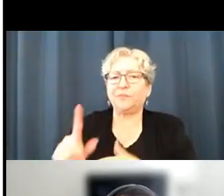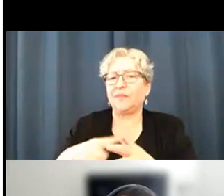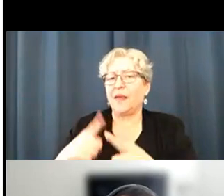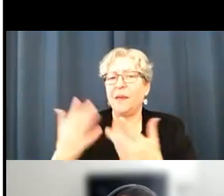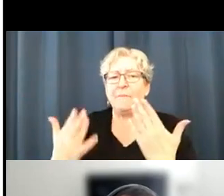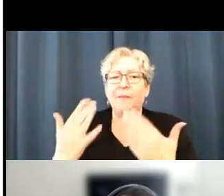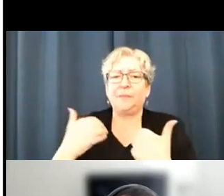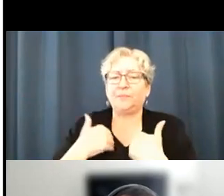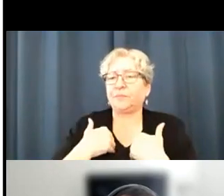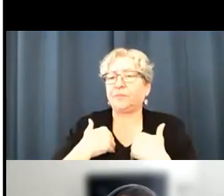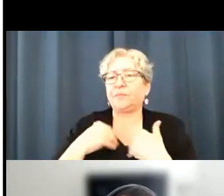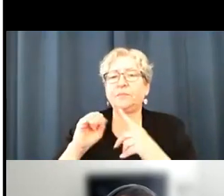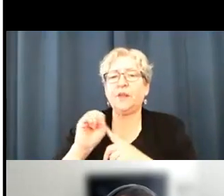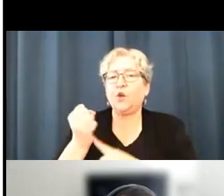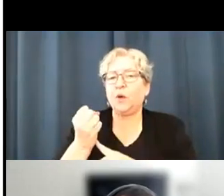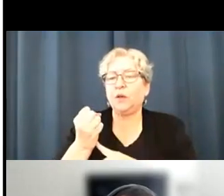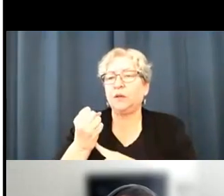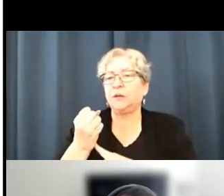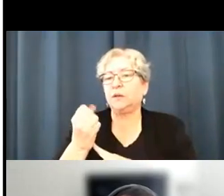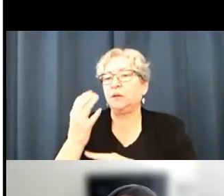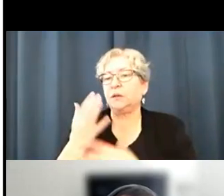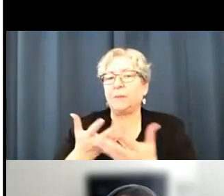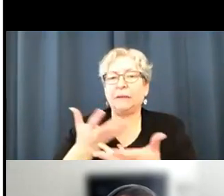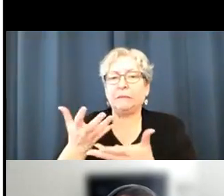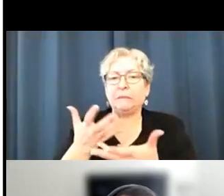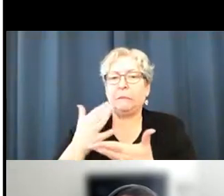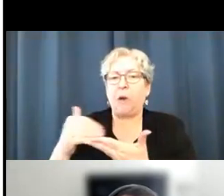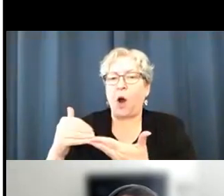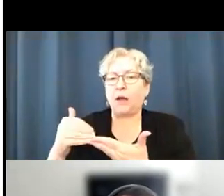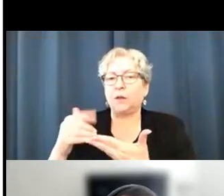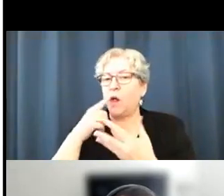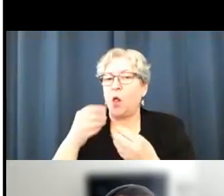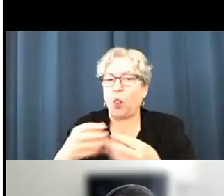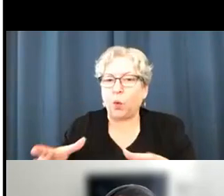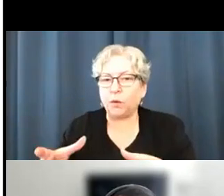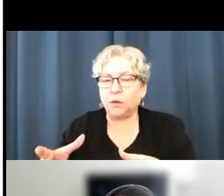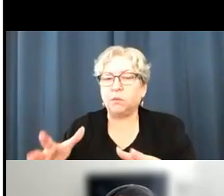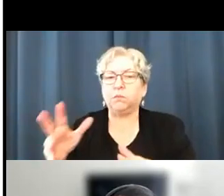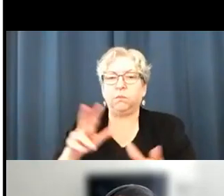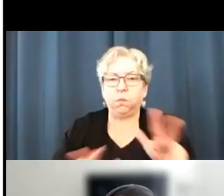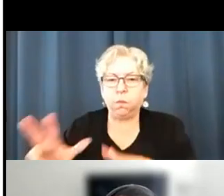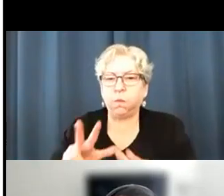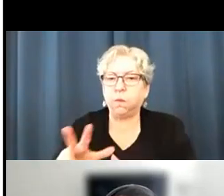there might be a situation where some interactive elements lose focus or never get focus